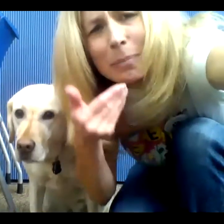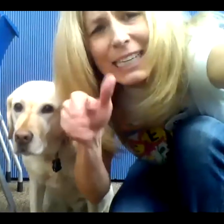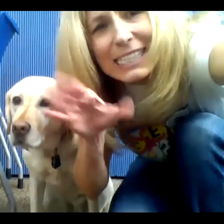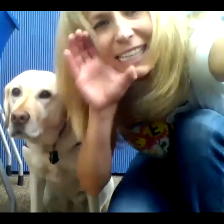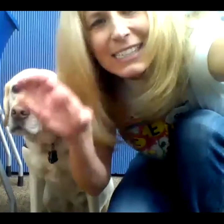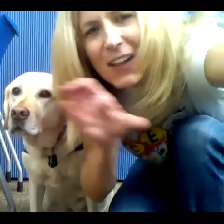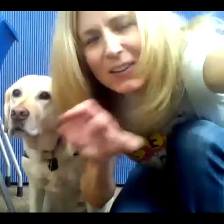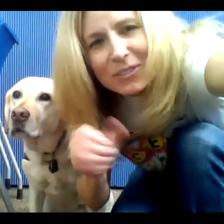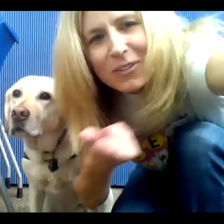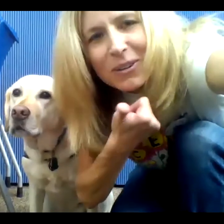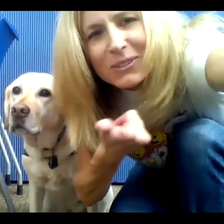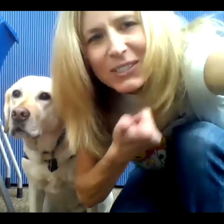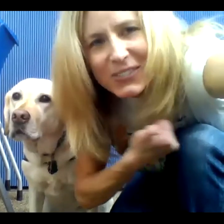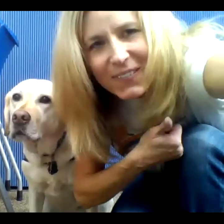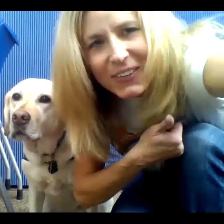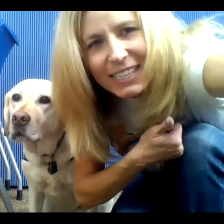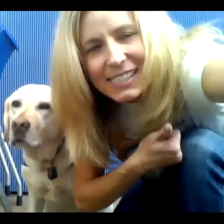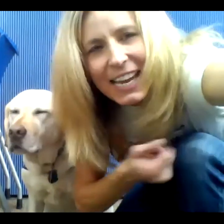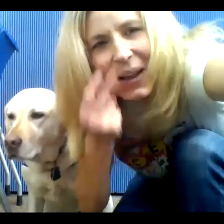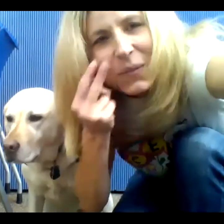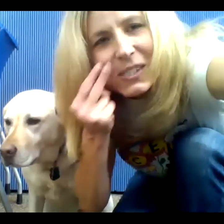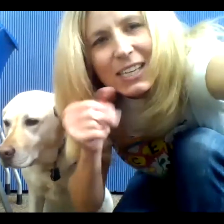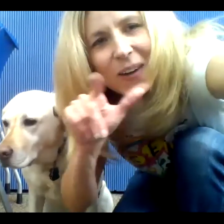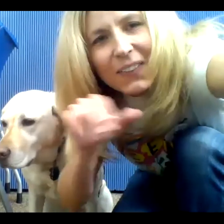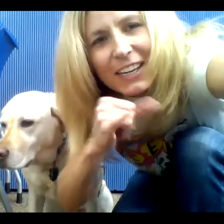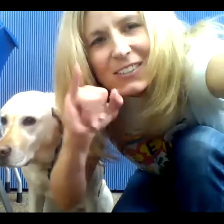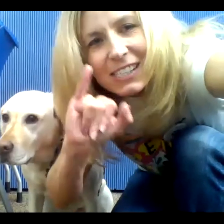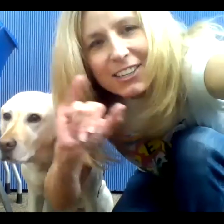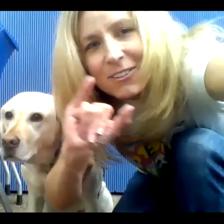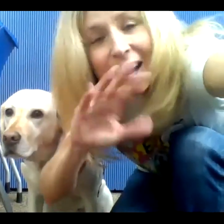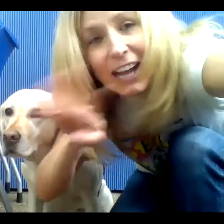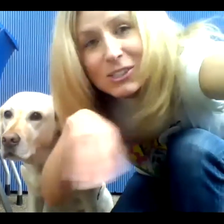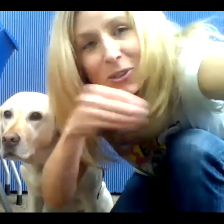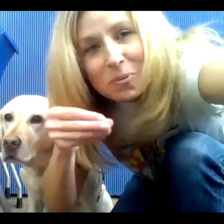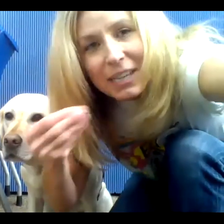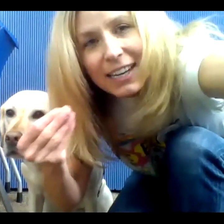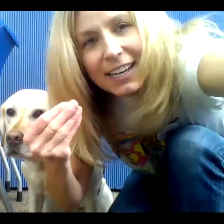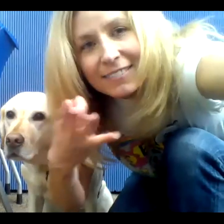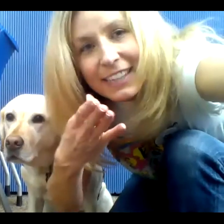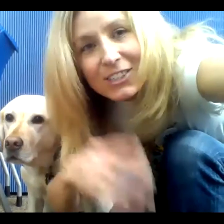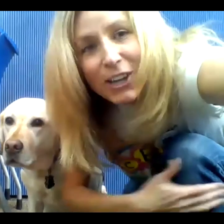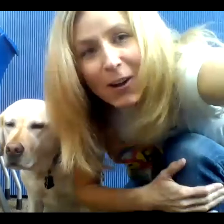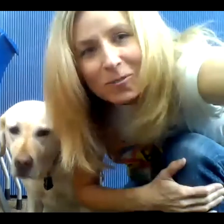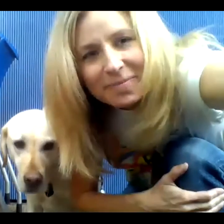Please send us all of your photos and your selfies. And we'll see you out there, see you on social media, let's go!